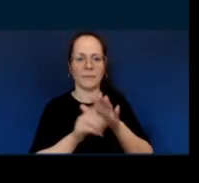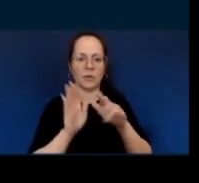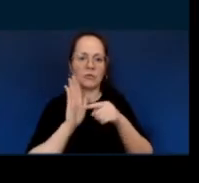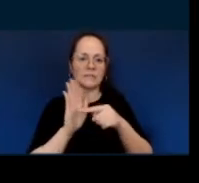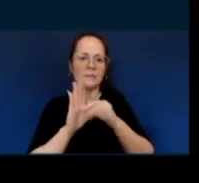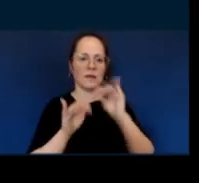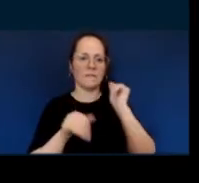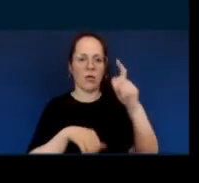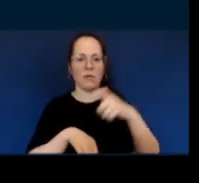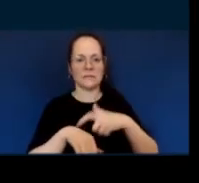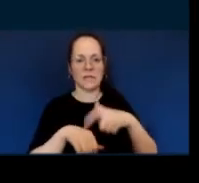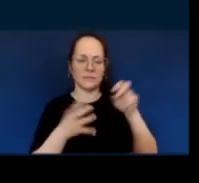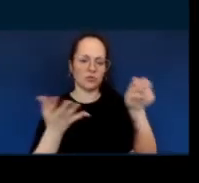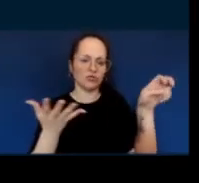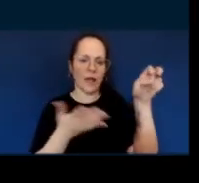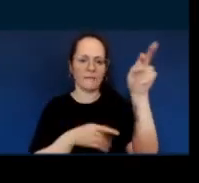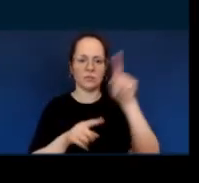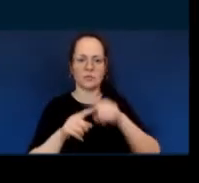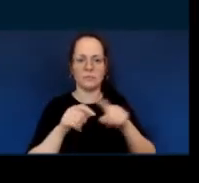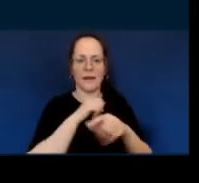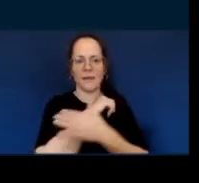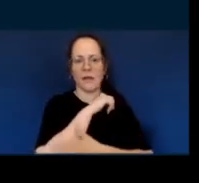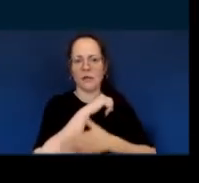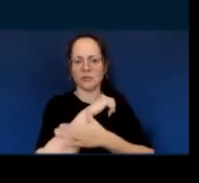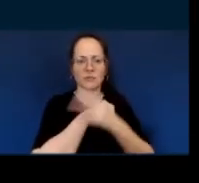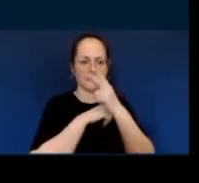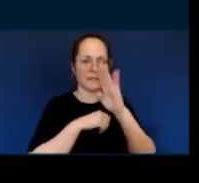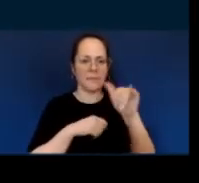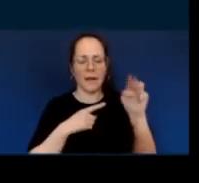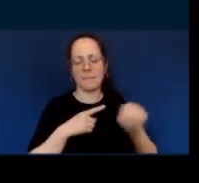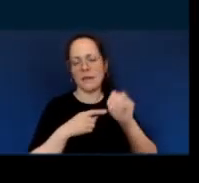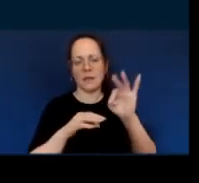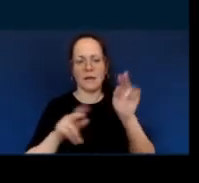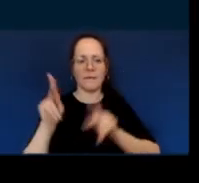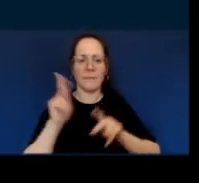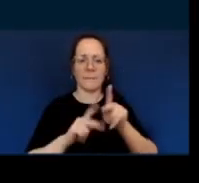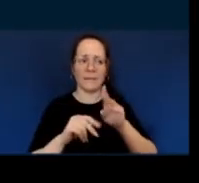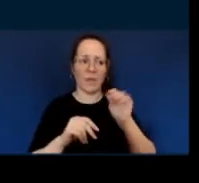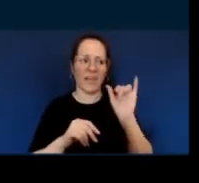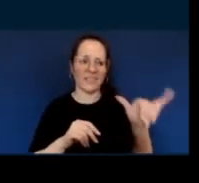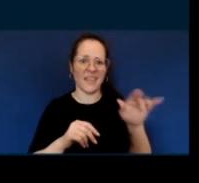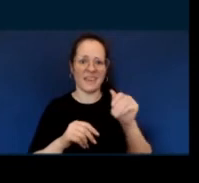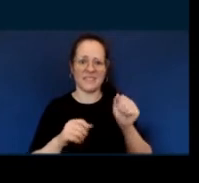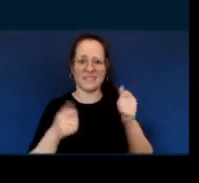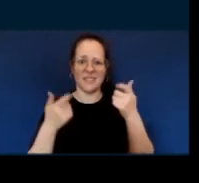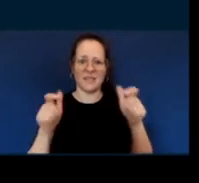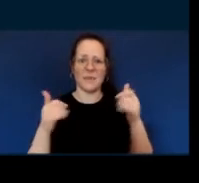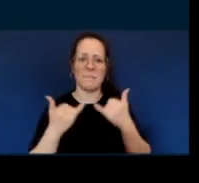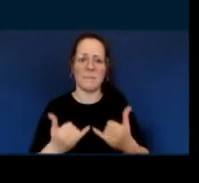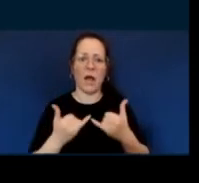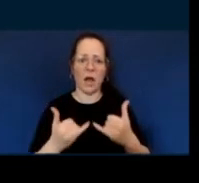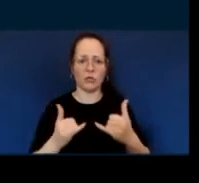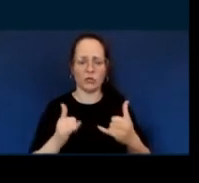MODEL CITIZEN MANY COUNTRIES AND SEEN BY MILLIONS PEOPLE AND THE MODERN REVIVAL FOR PUBLIC ANATOMY.